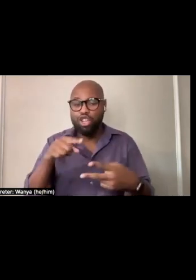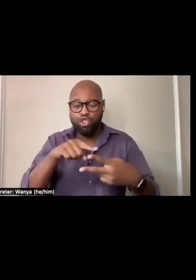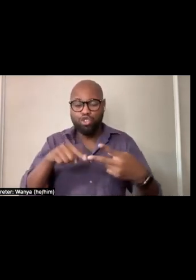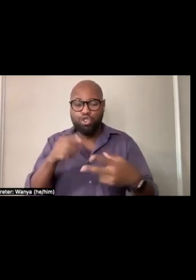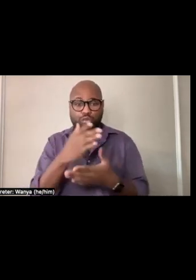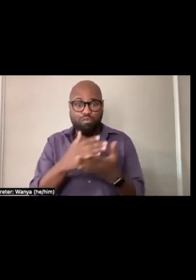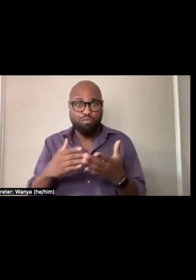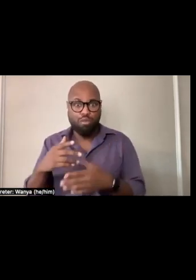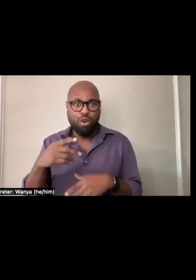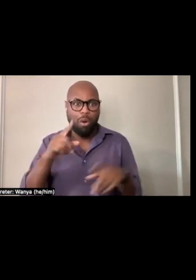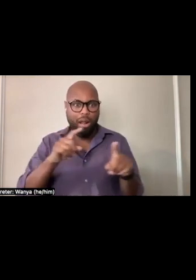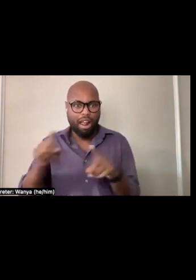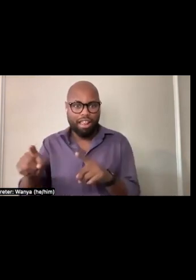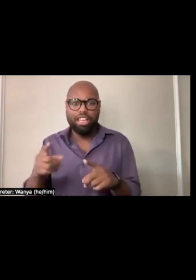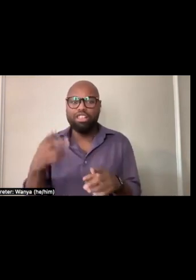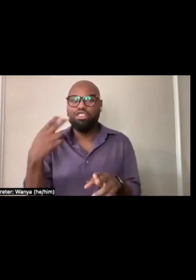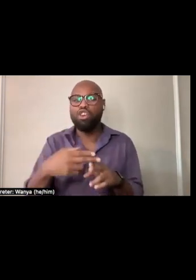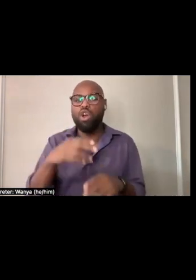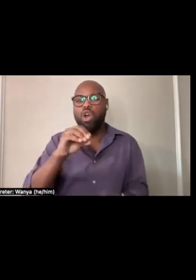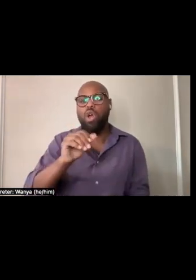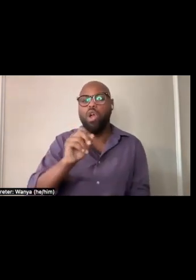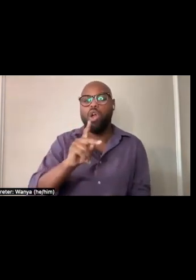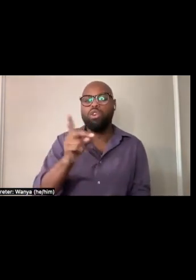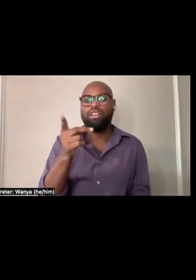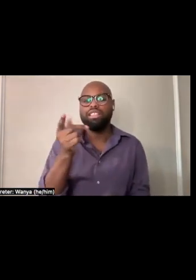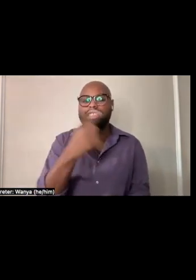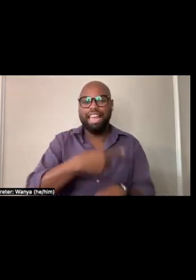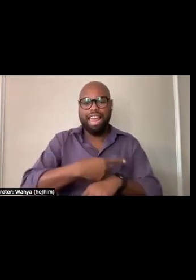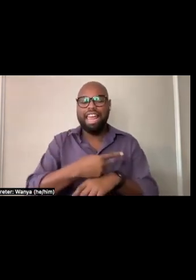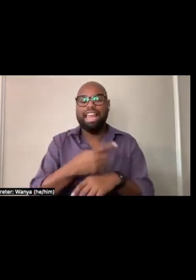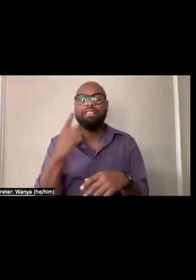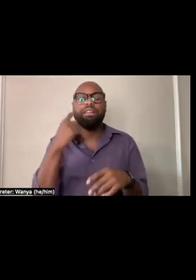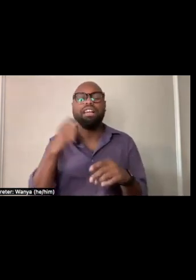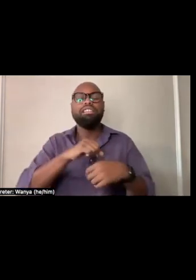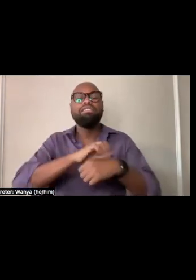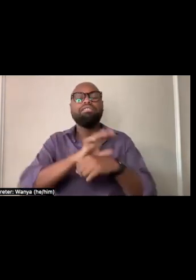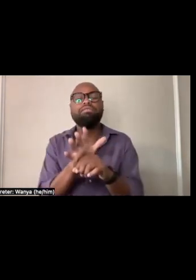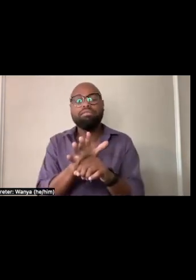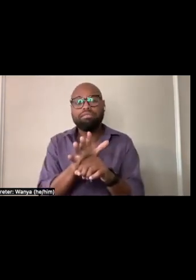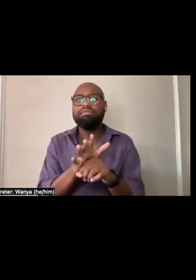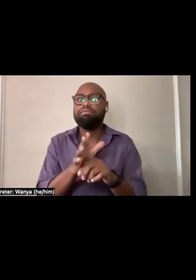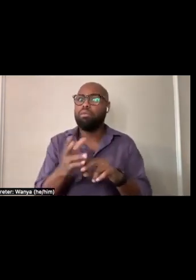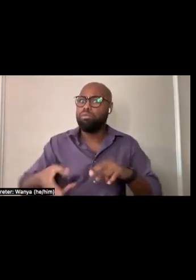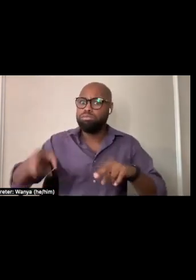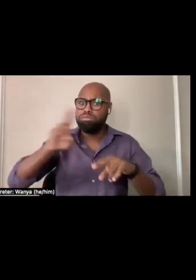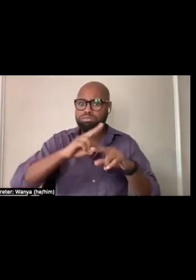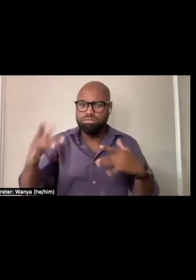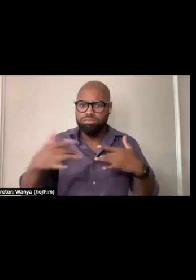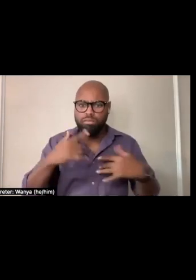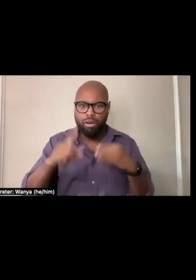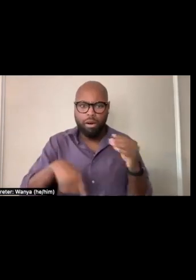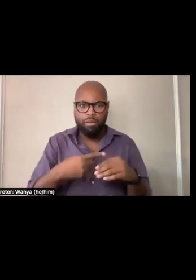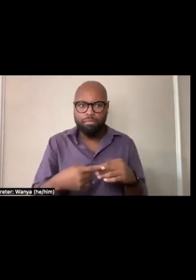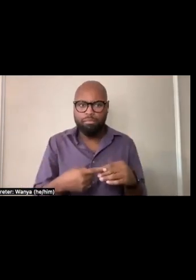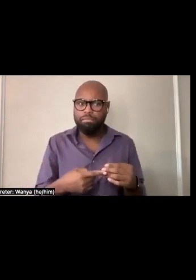and it came about because the COVID-19 pandemic accelerated concerns about unhoused people who weren't able to